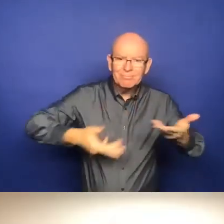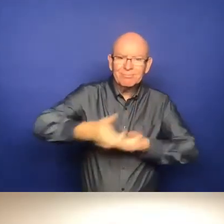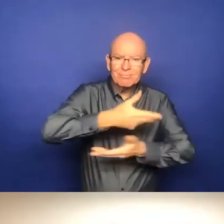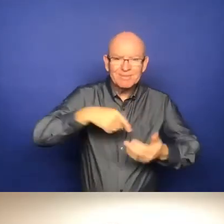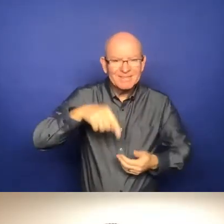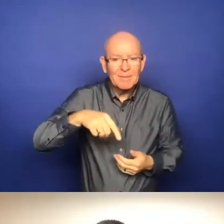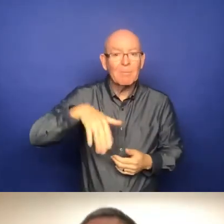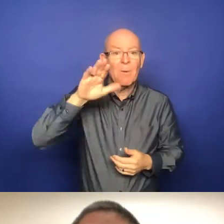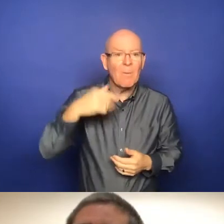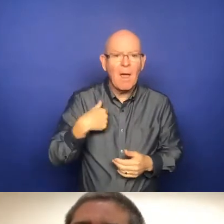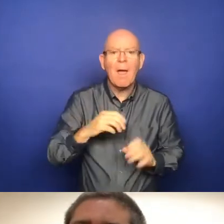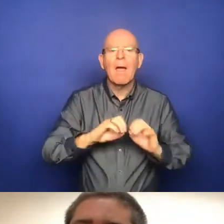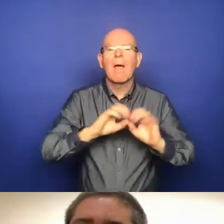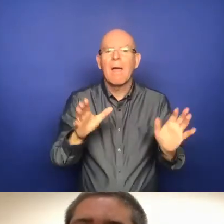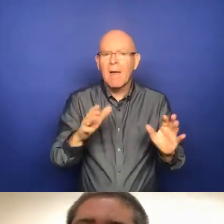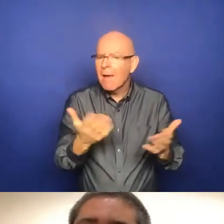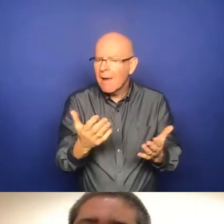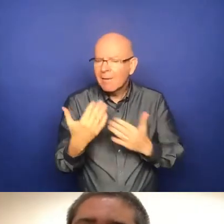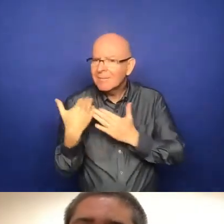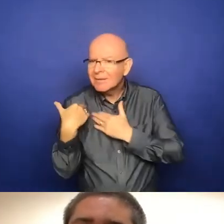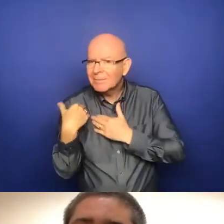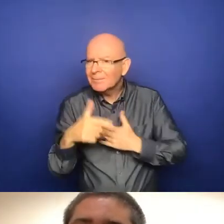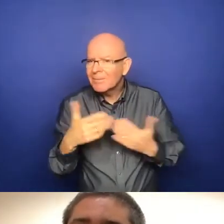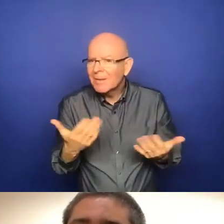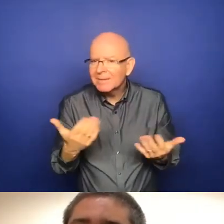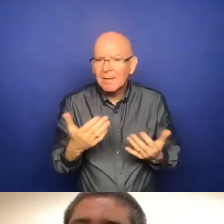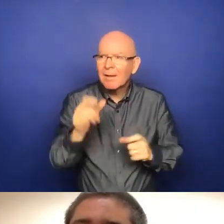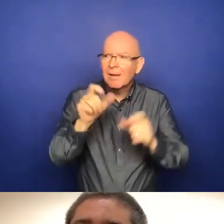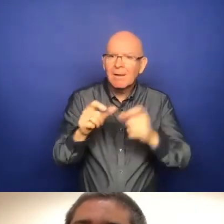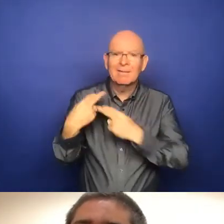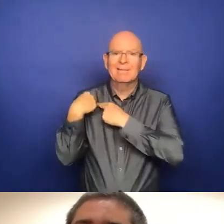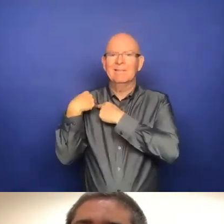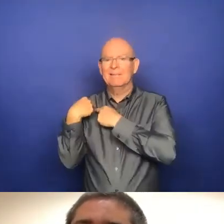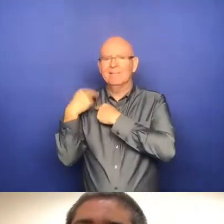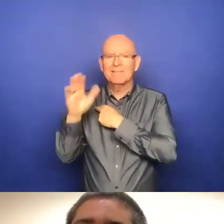accessible the system for people with disabilities